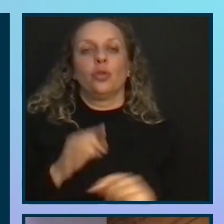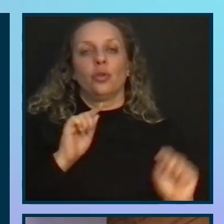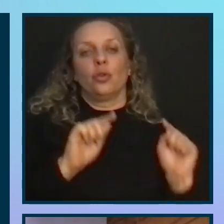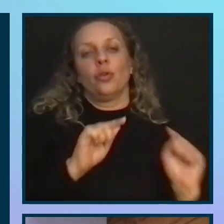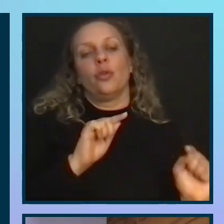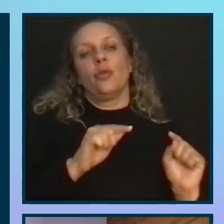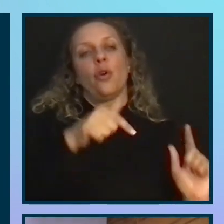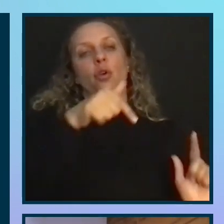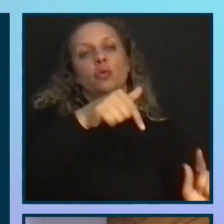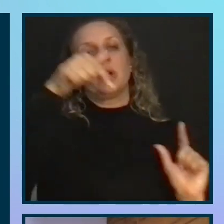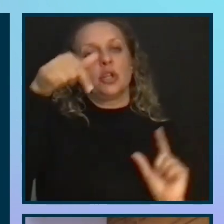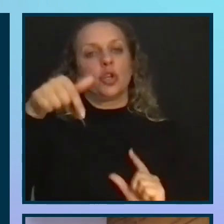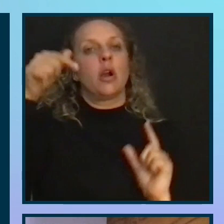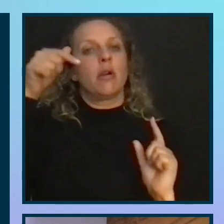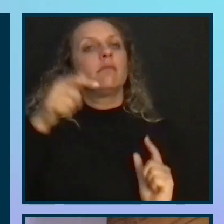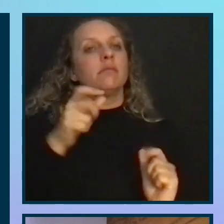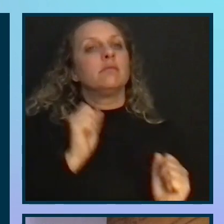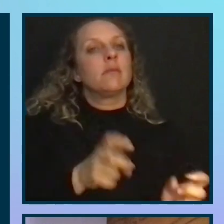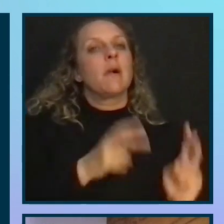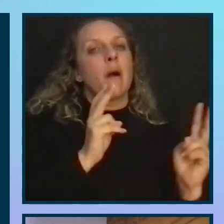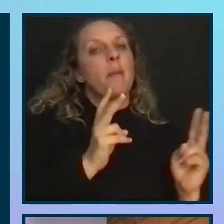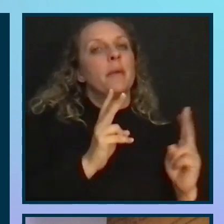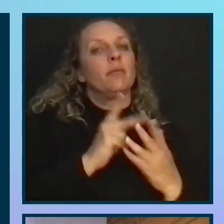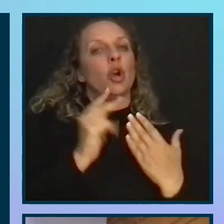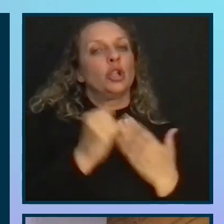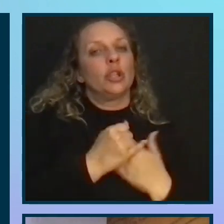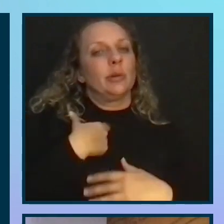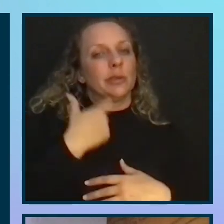of the mobile uplift project, which we went through a few years ago.